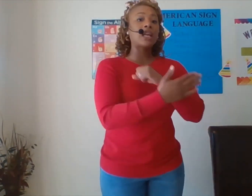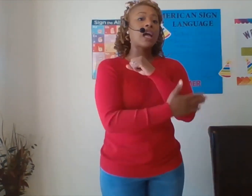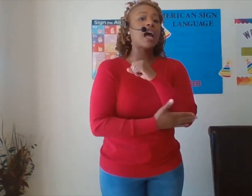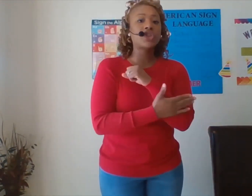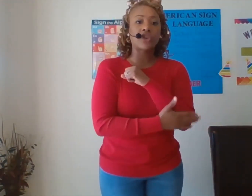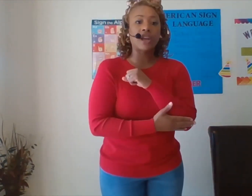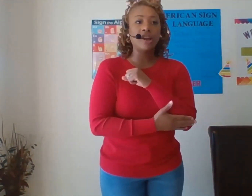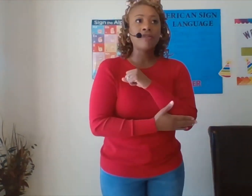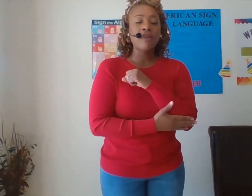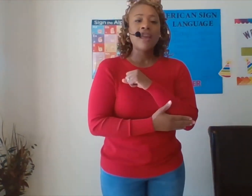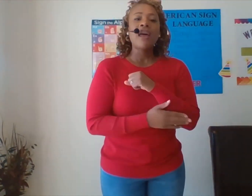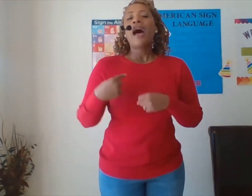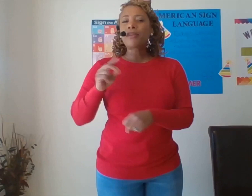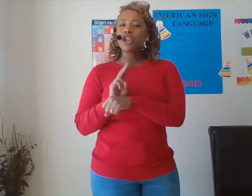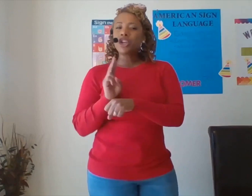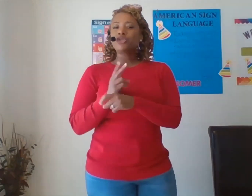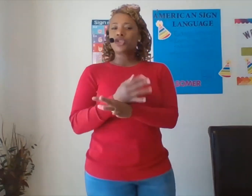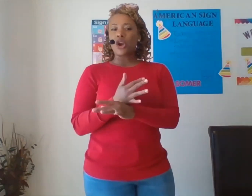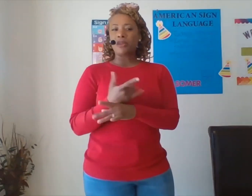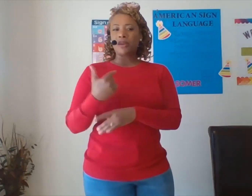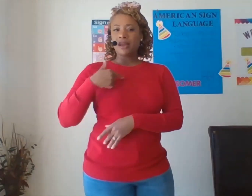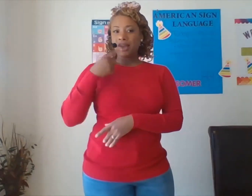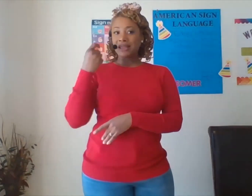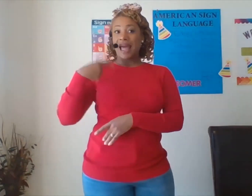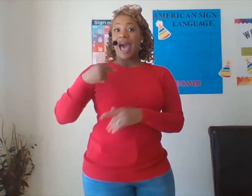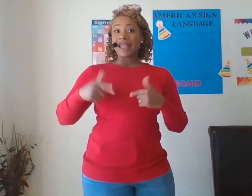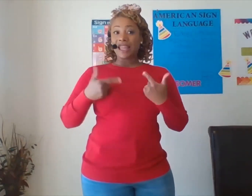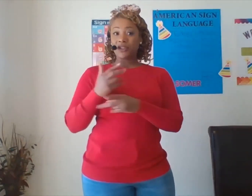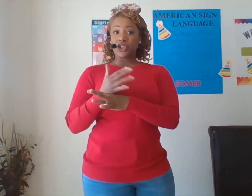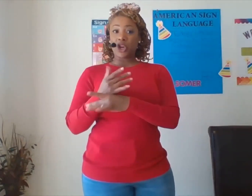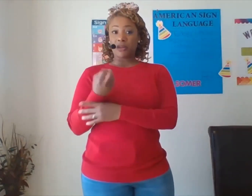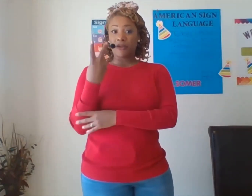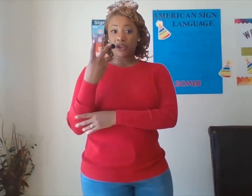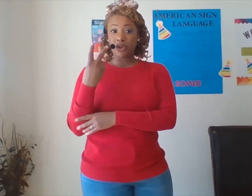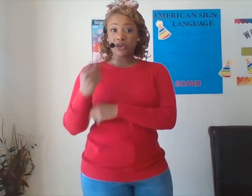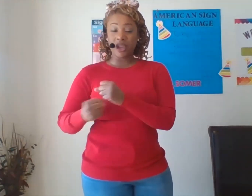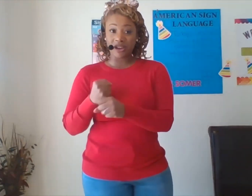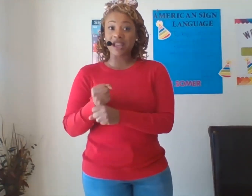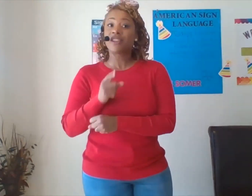country I'm going to use Germany because I lived in Germany for two years and